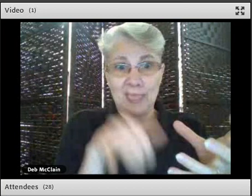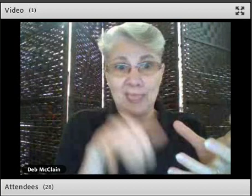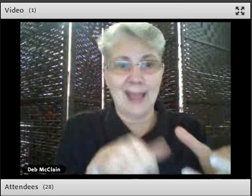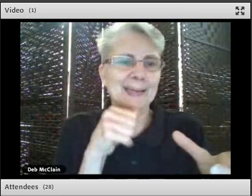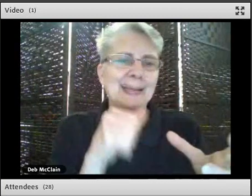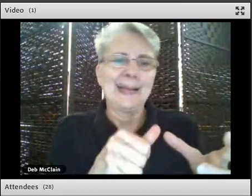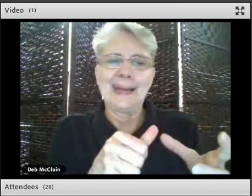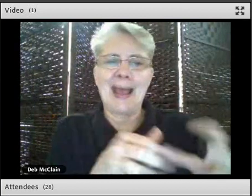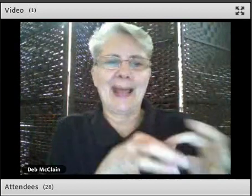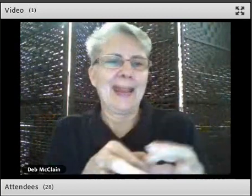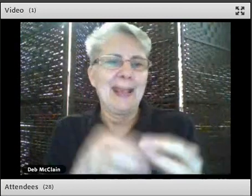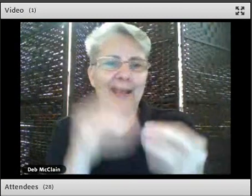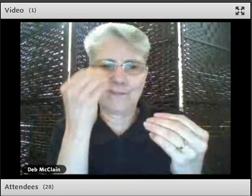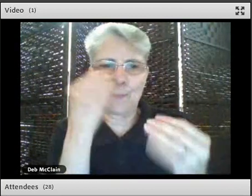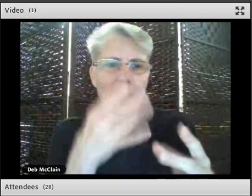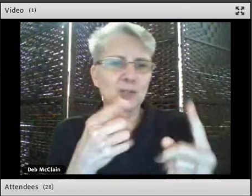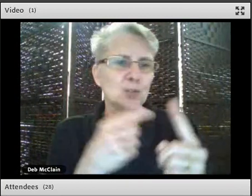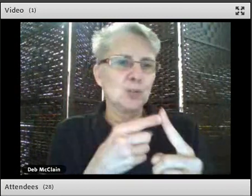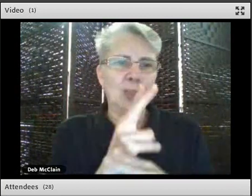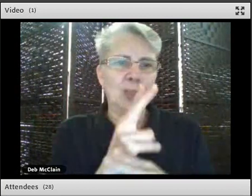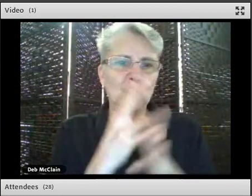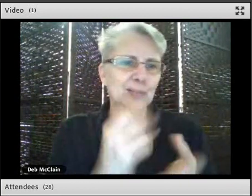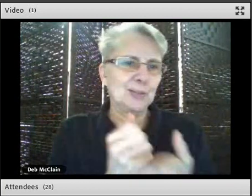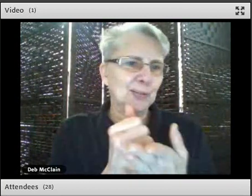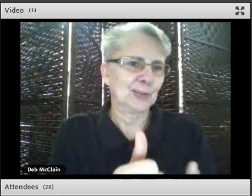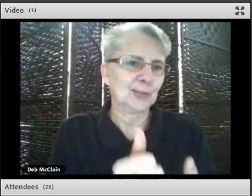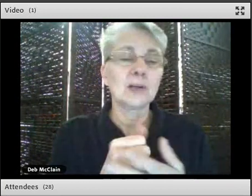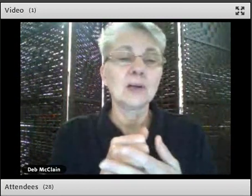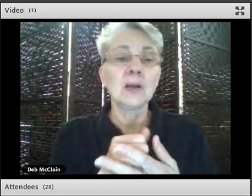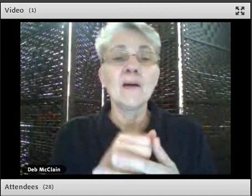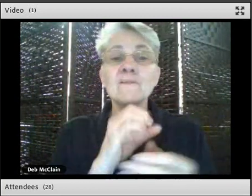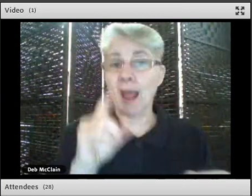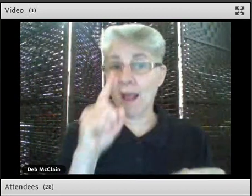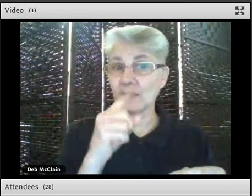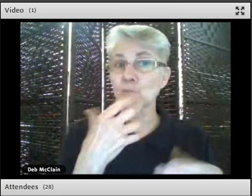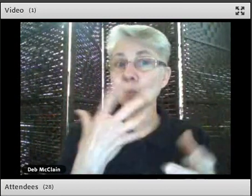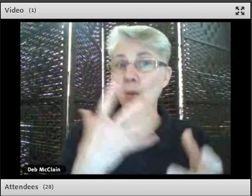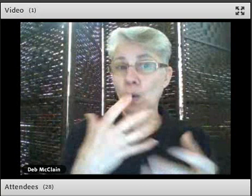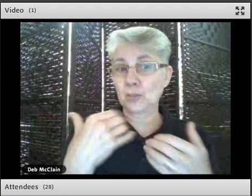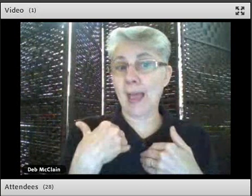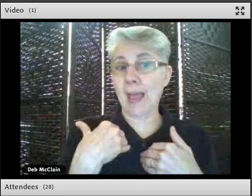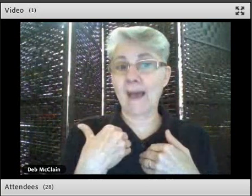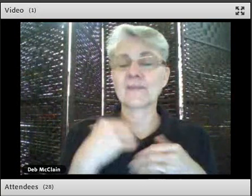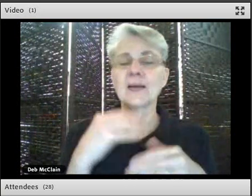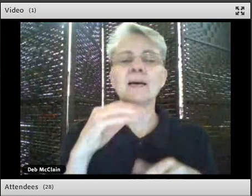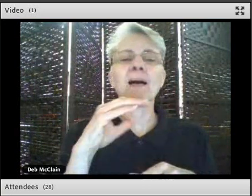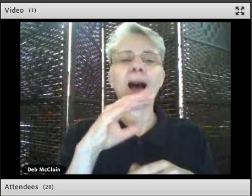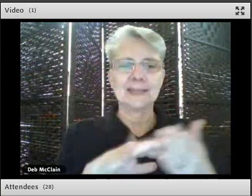but they're usually not given to us for audio recordings. So, you can certainly -- if you feel it's important,